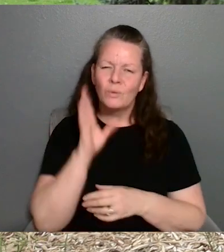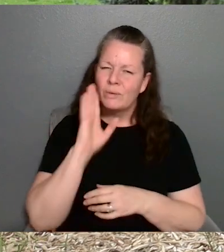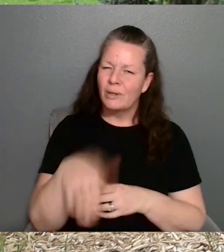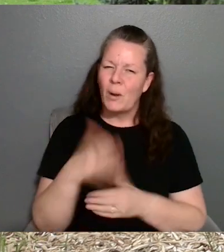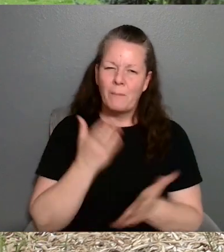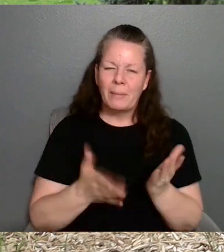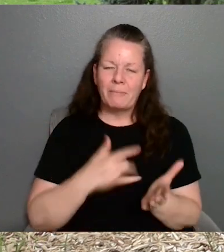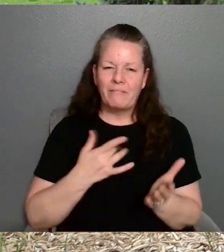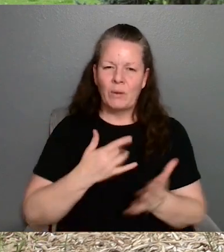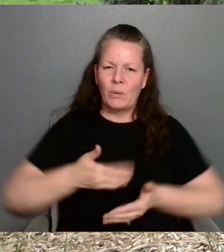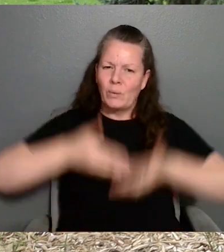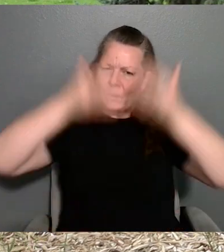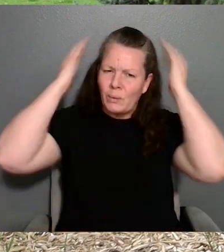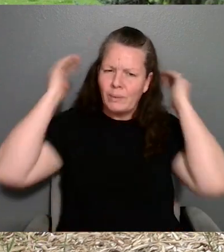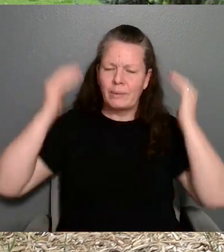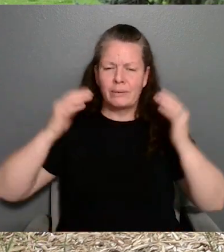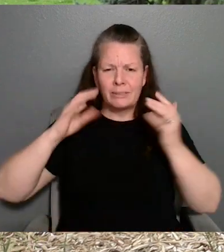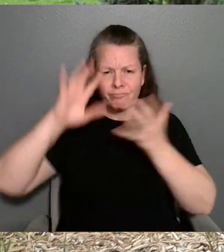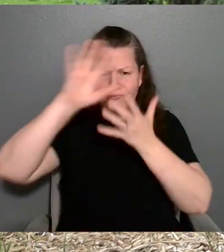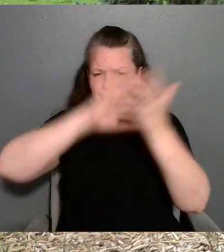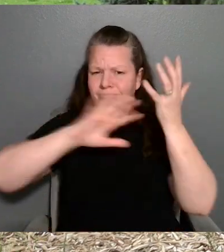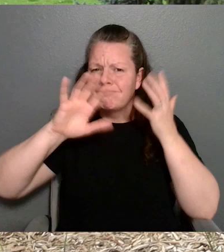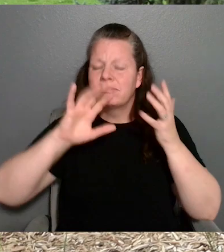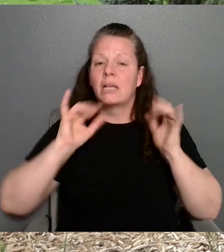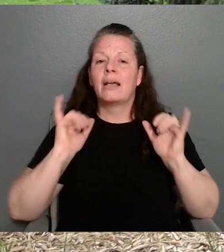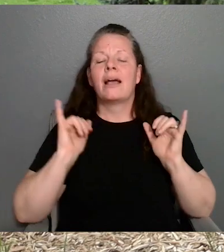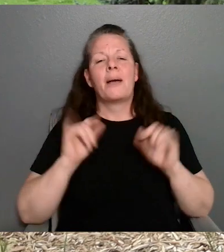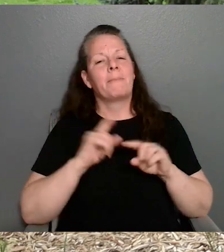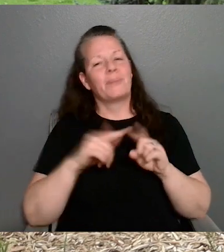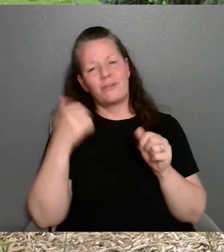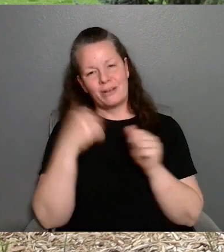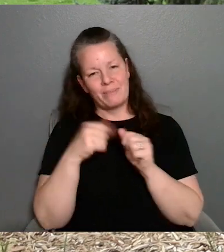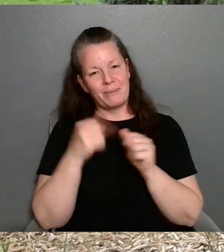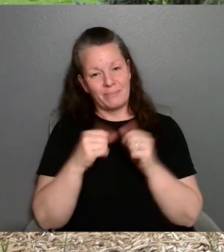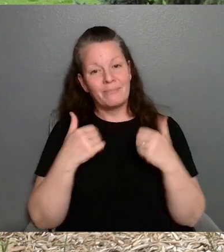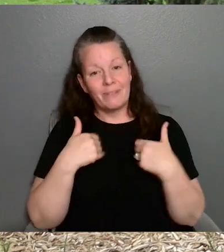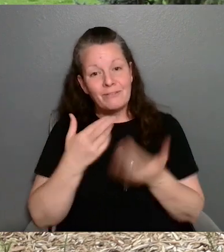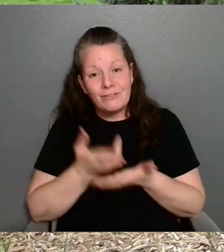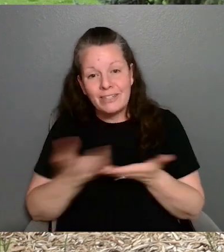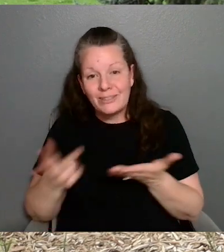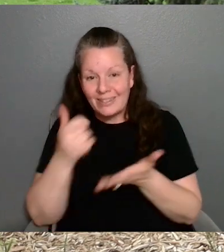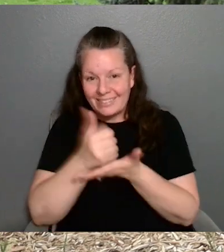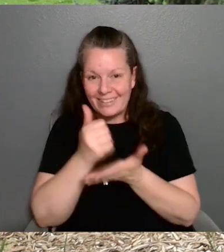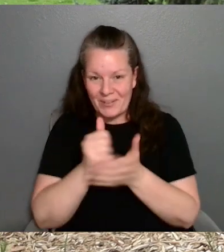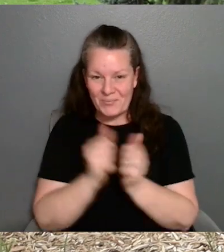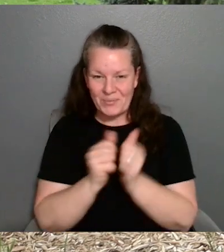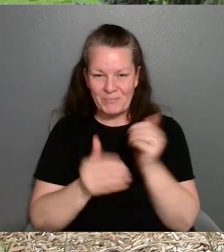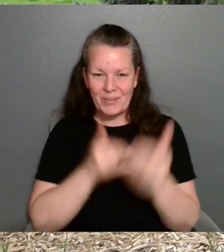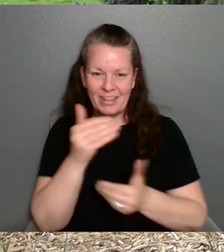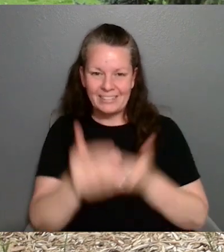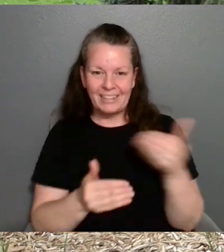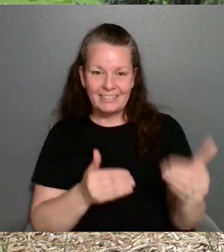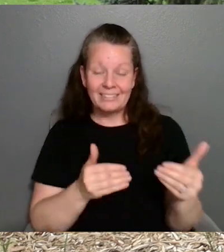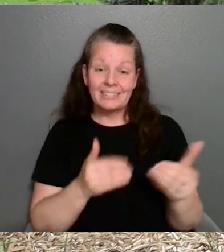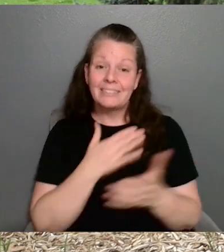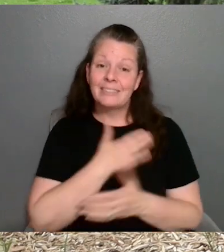We know this might be overwhelming or confusing, but remember, there are resources to help you with this process.